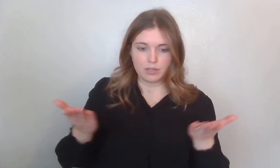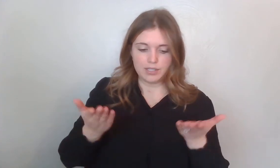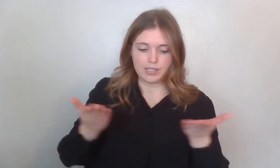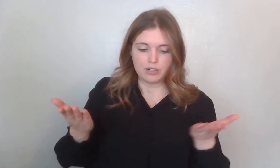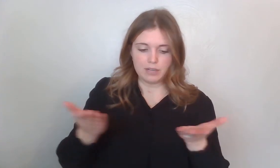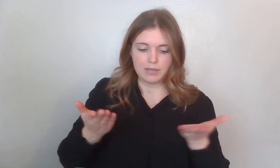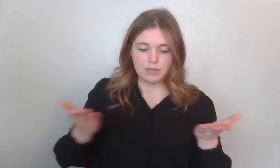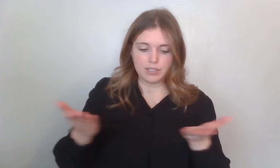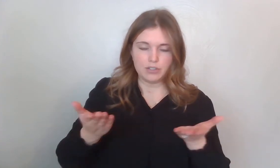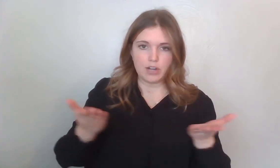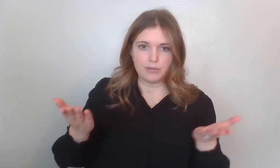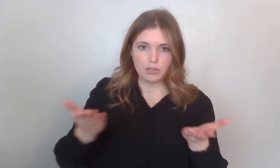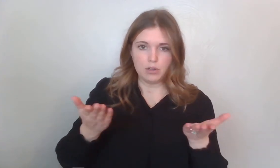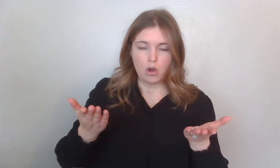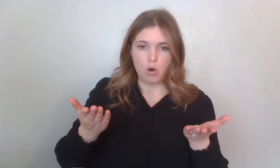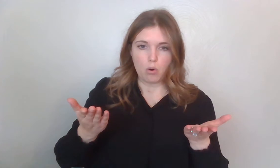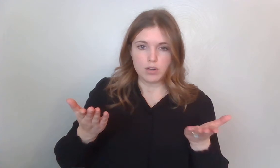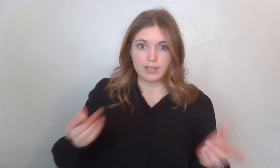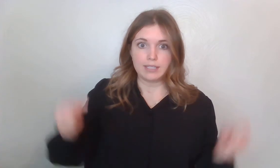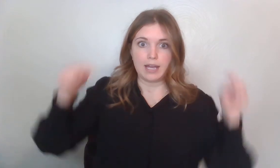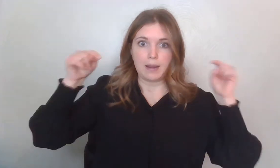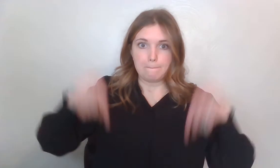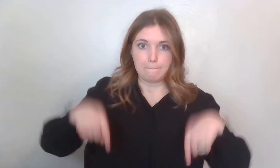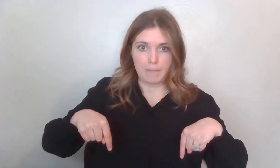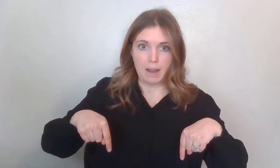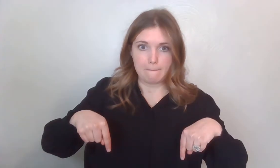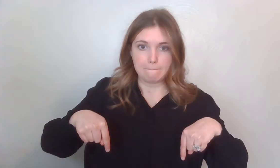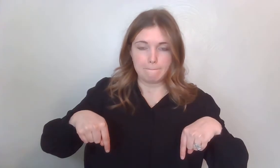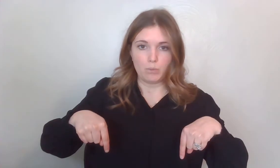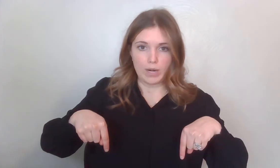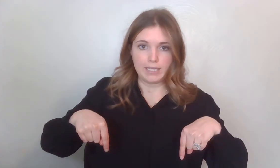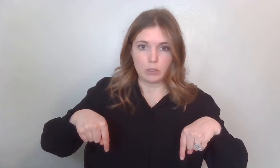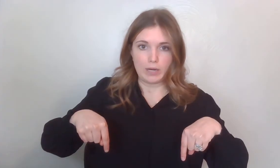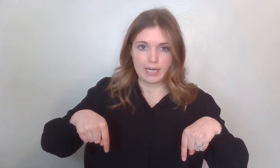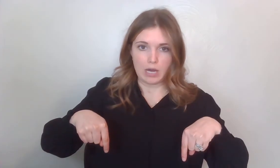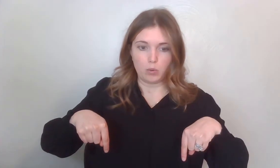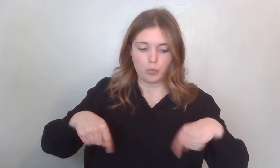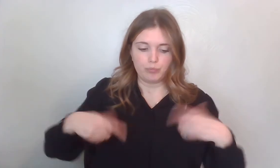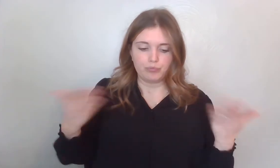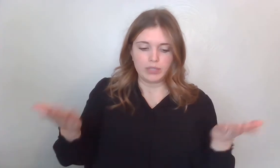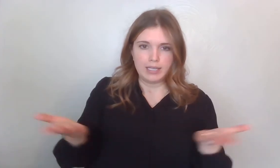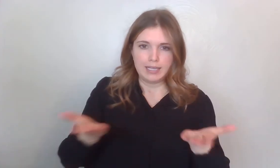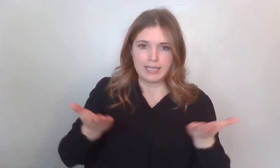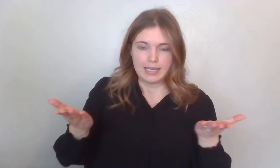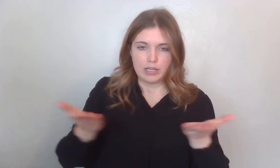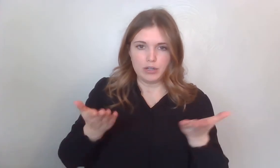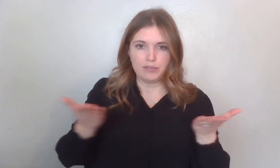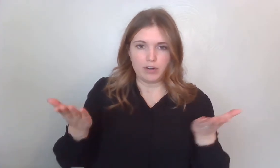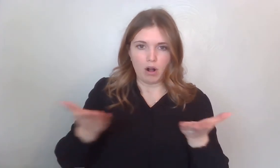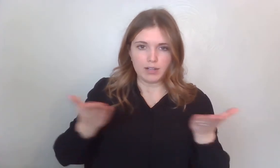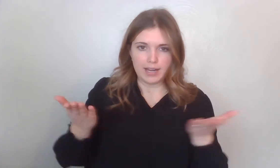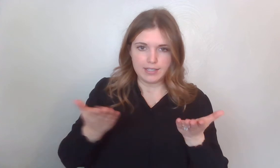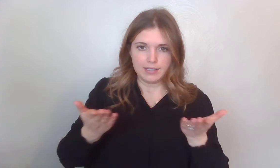So this HERE can be used in general, or you can say RIGHT HERE RIGHT NOW. HERE for all cases